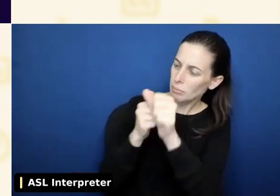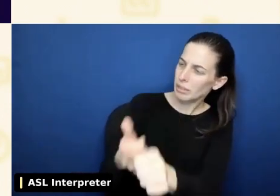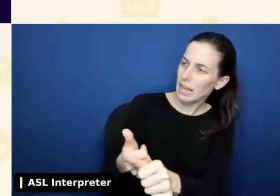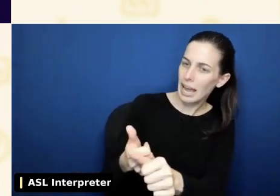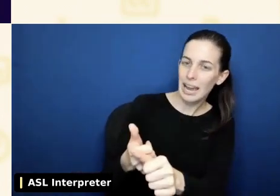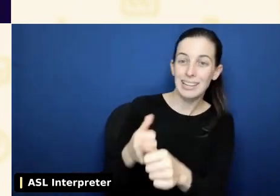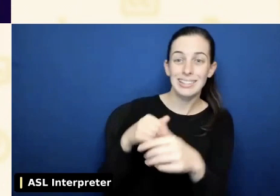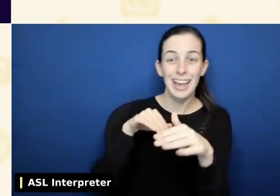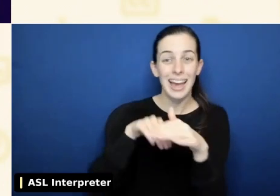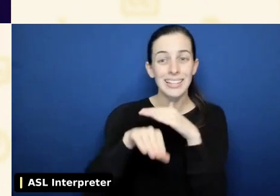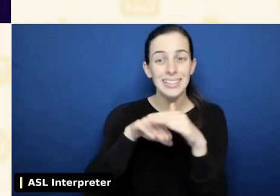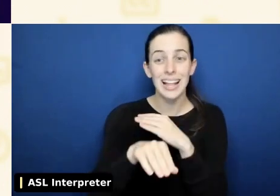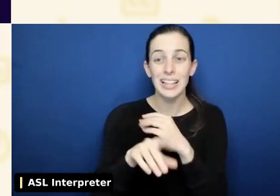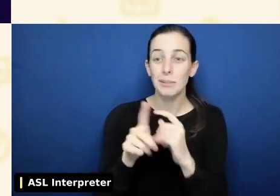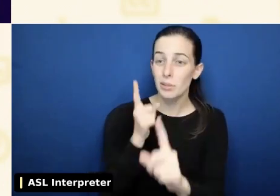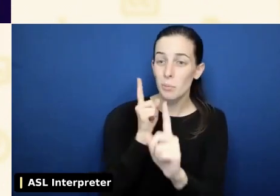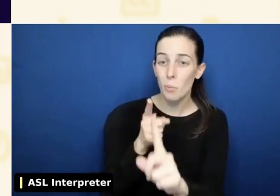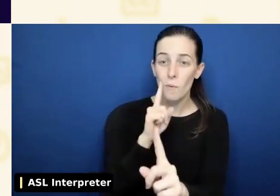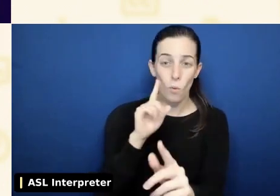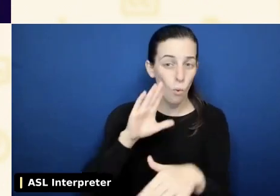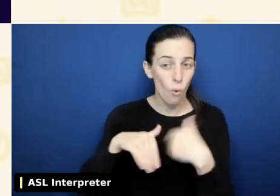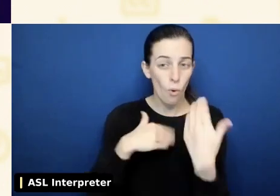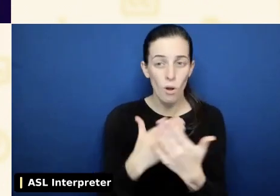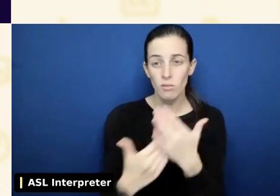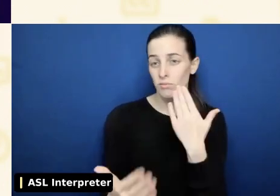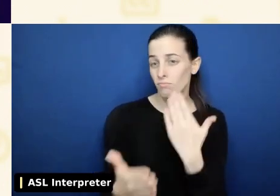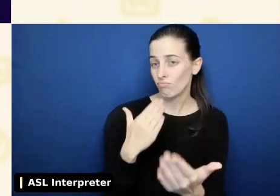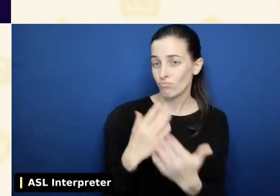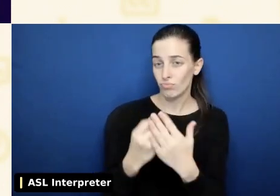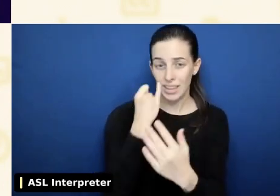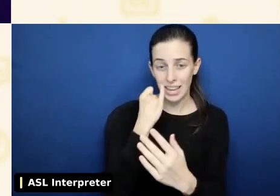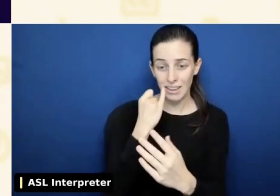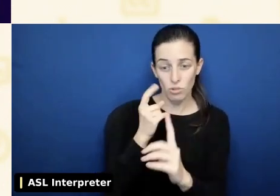that you think are targeted at sighted users, more than a non-sighted user.